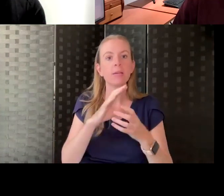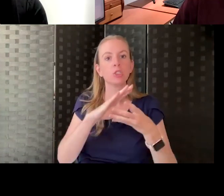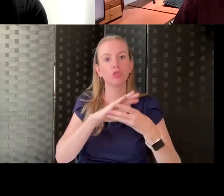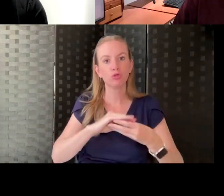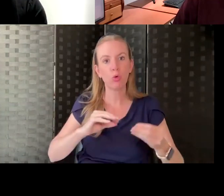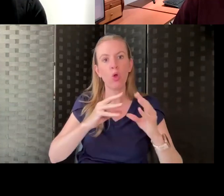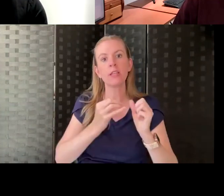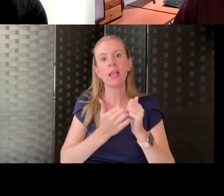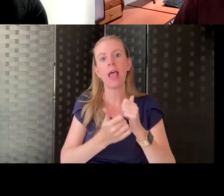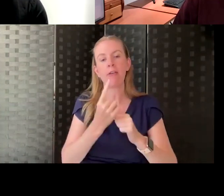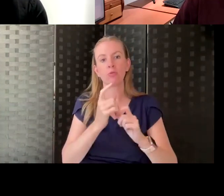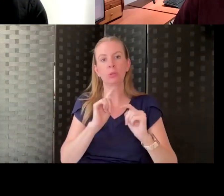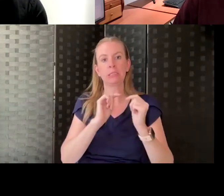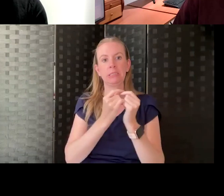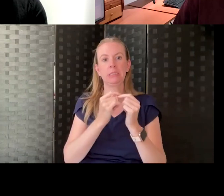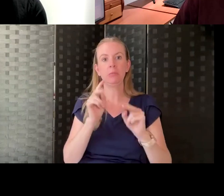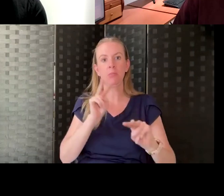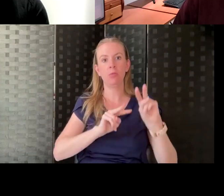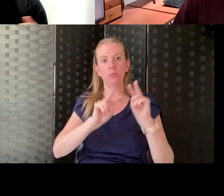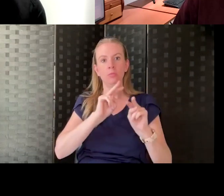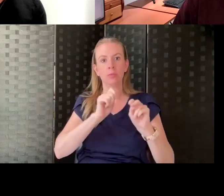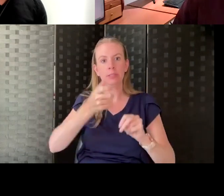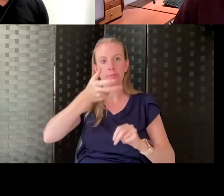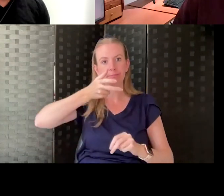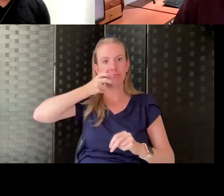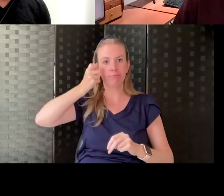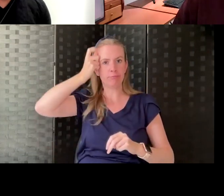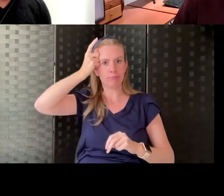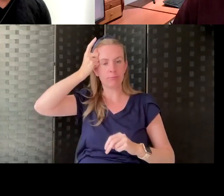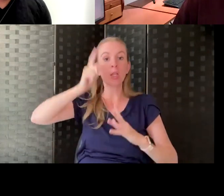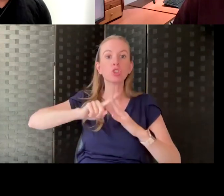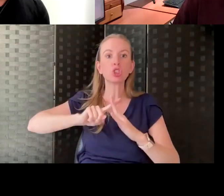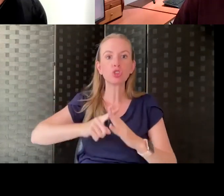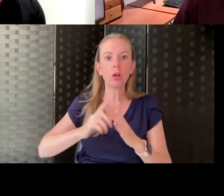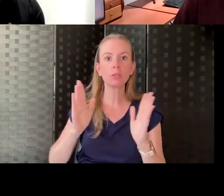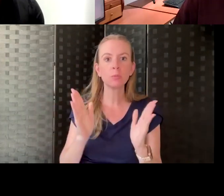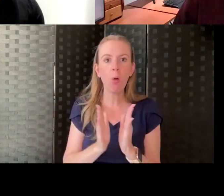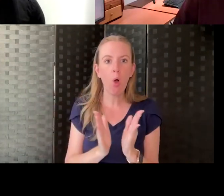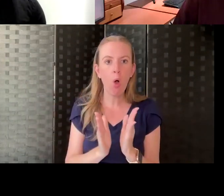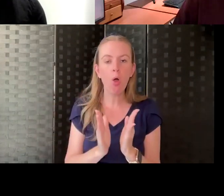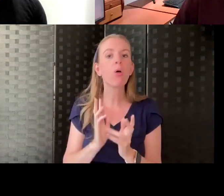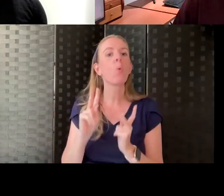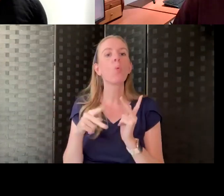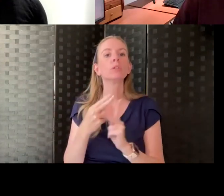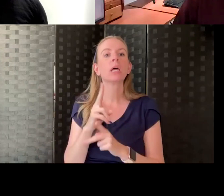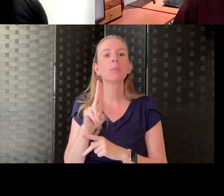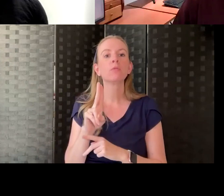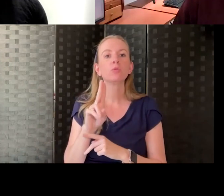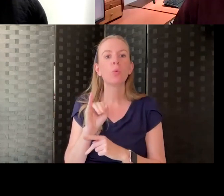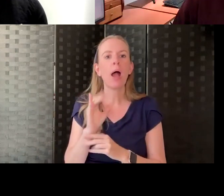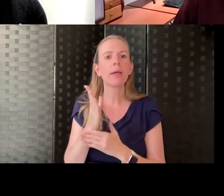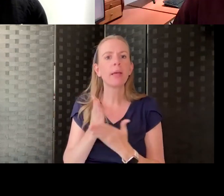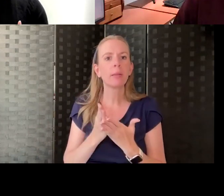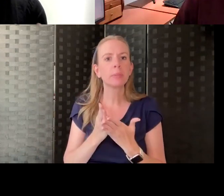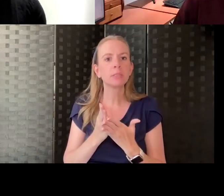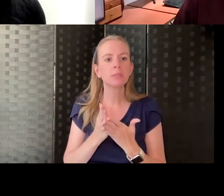everyone else on the team can consume. Start small. What type of UI elements are replicated